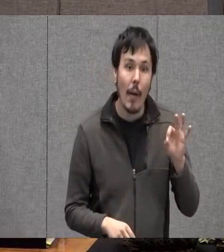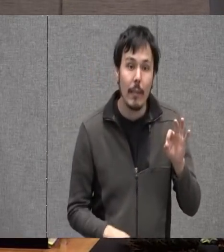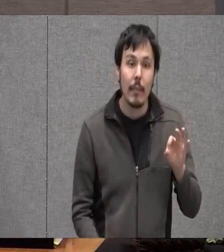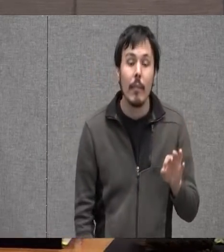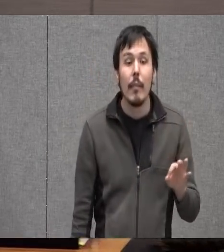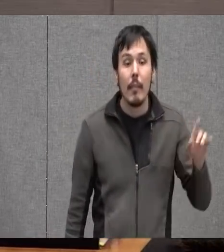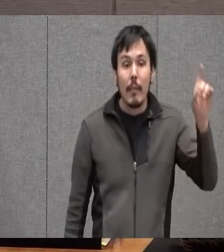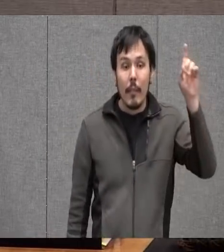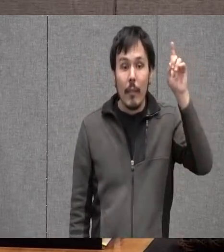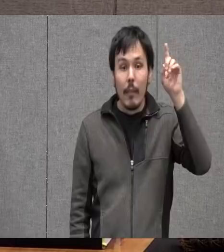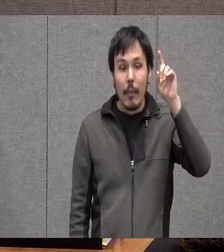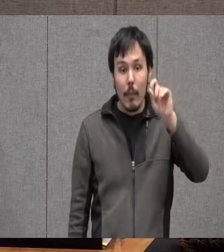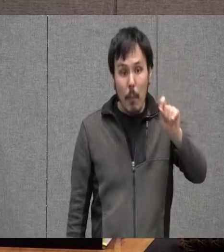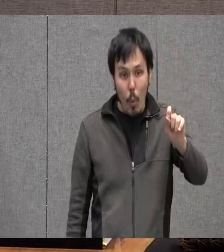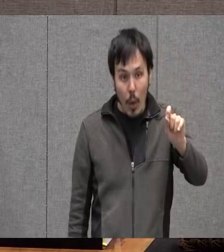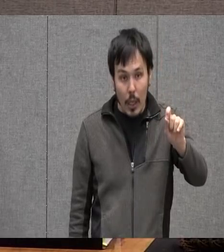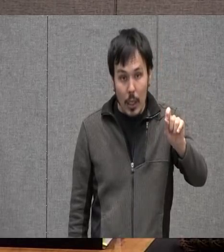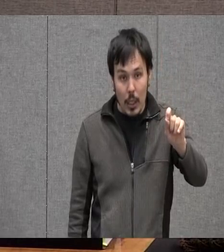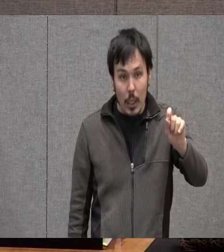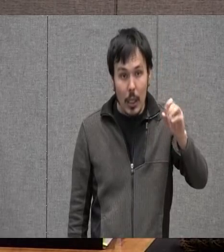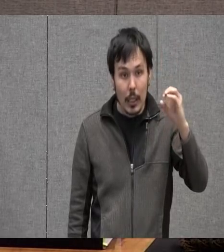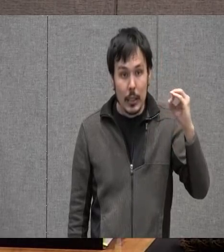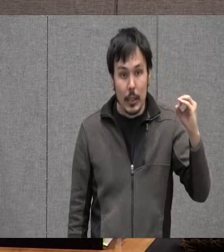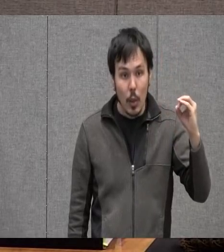of point zero one.